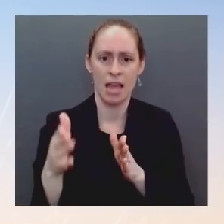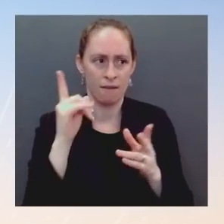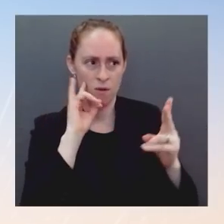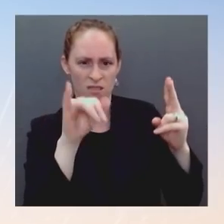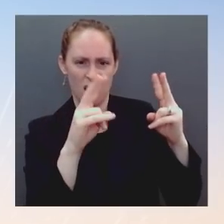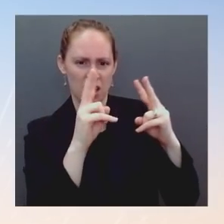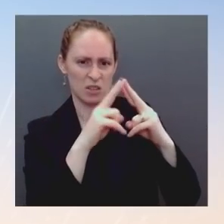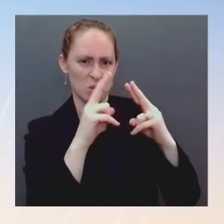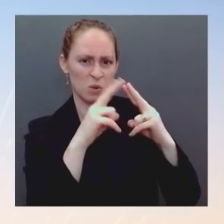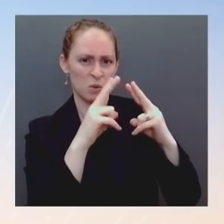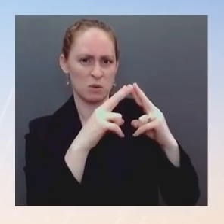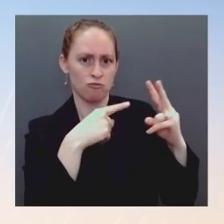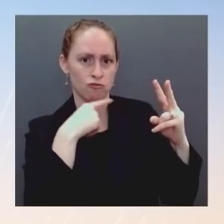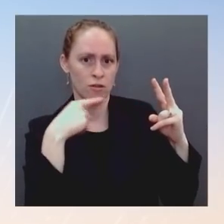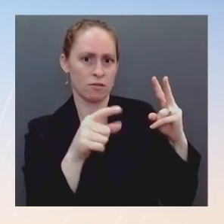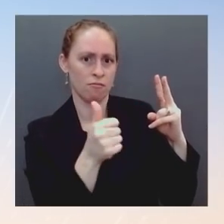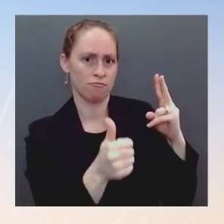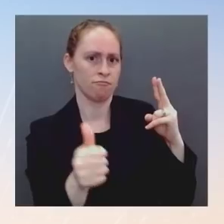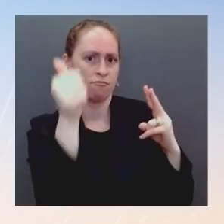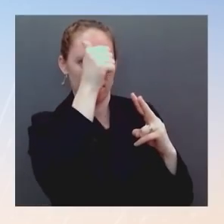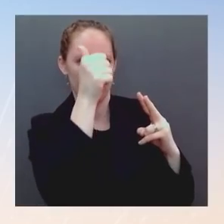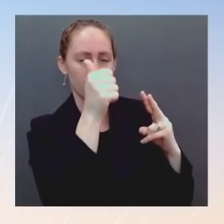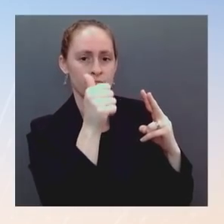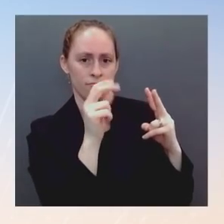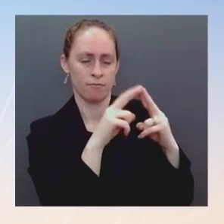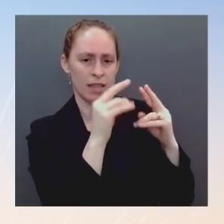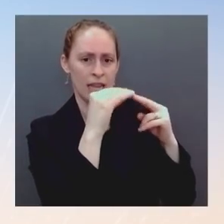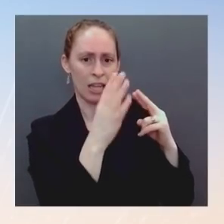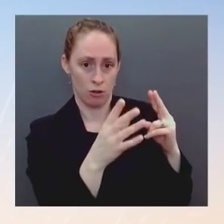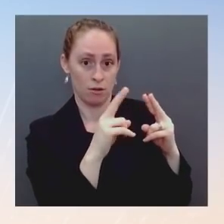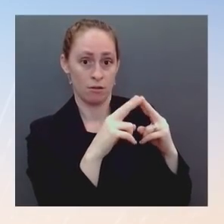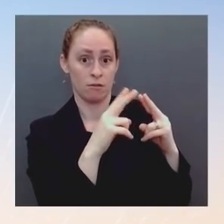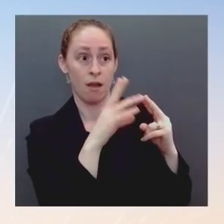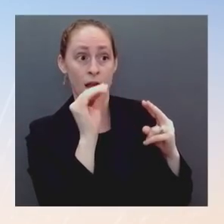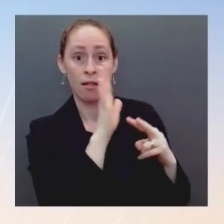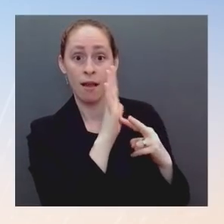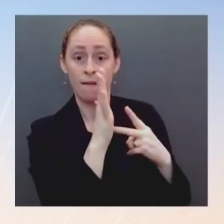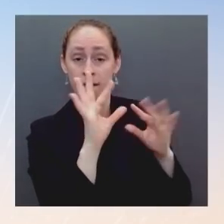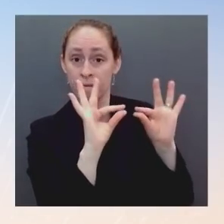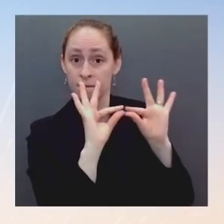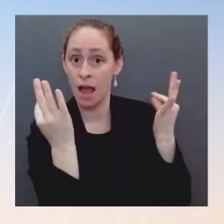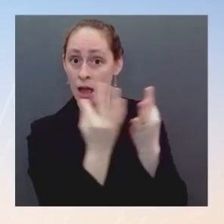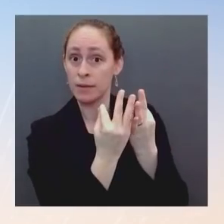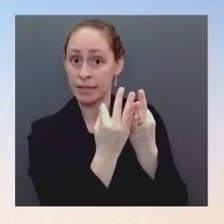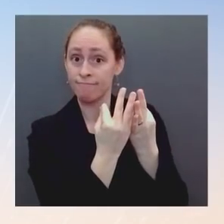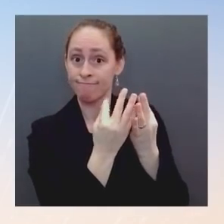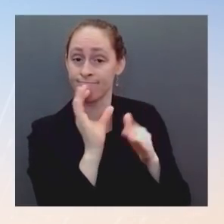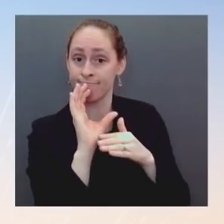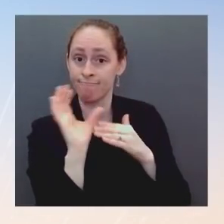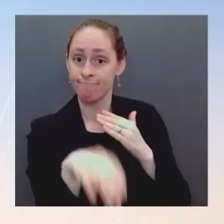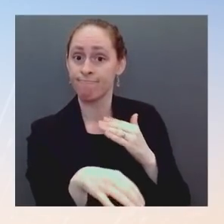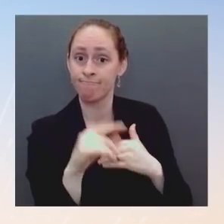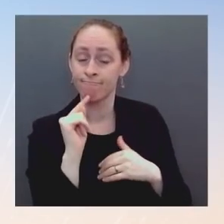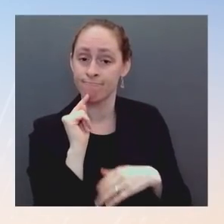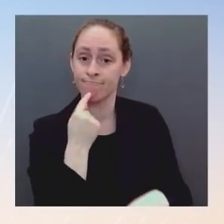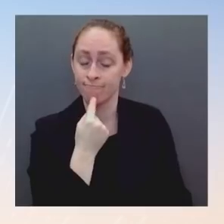with allies and partners. The individuals we've identified are in or near the inner circle of the Kremlin and play a role in government decision-making,